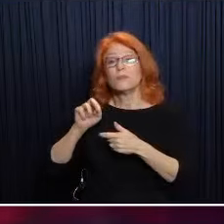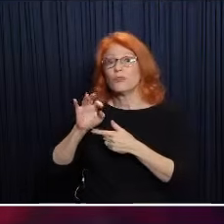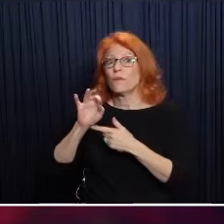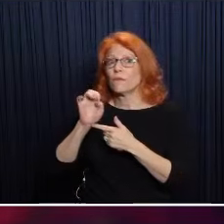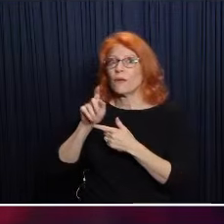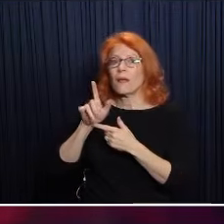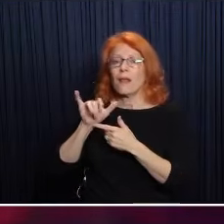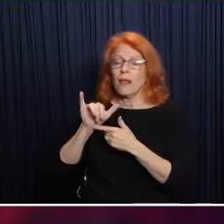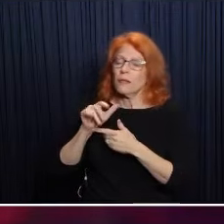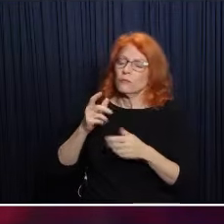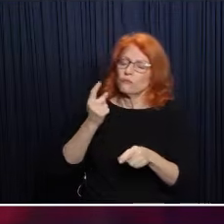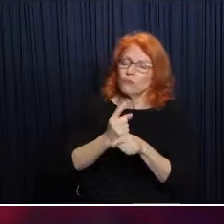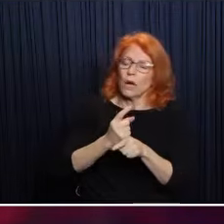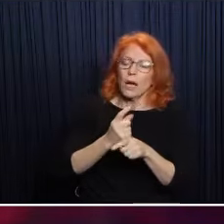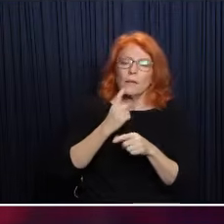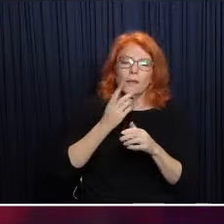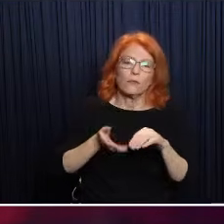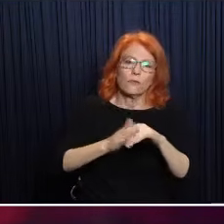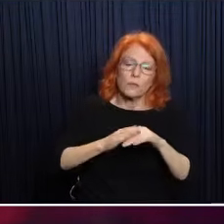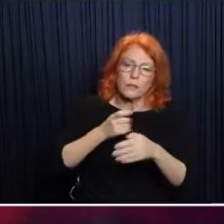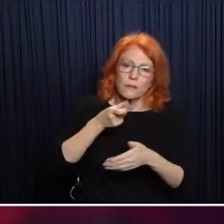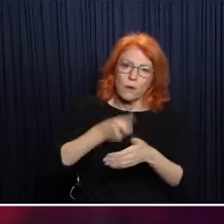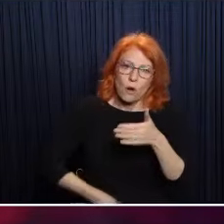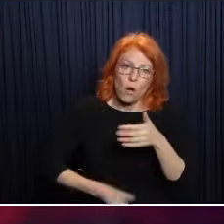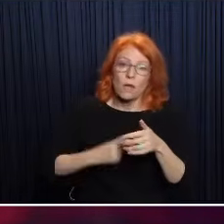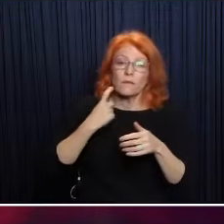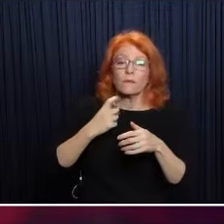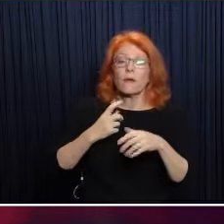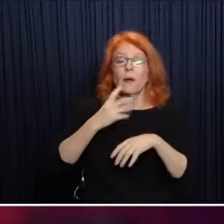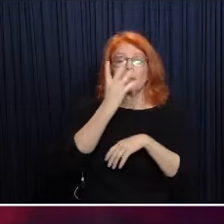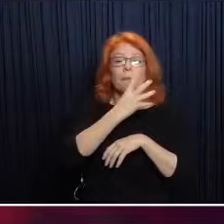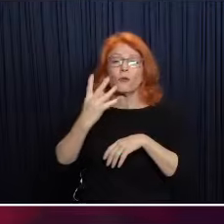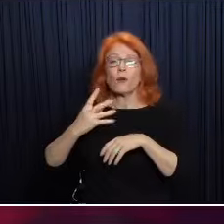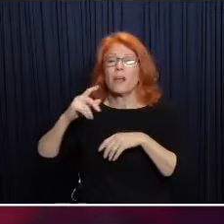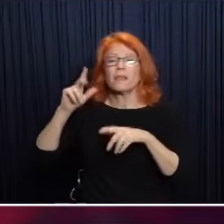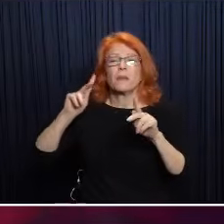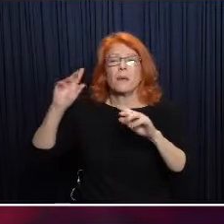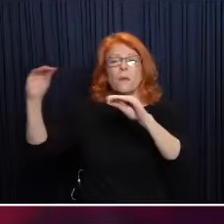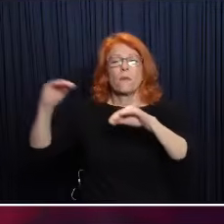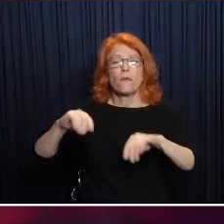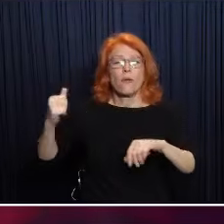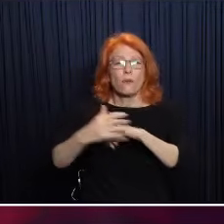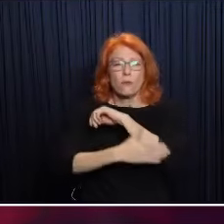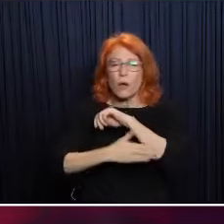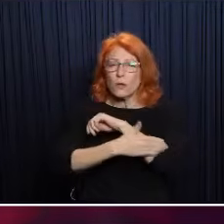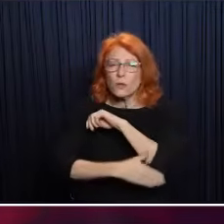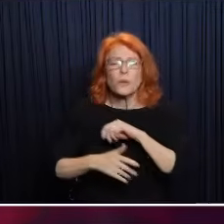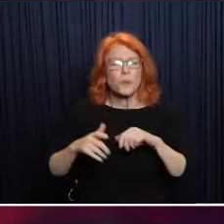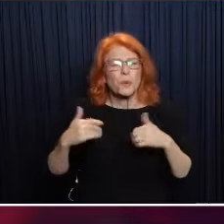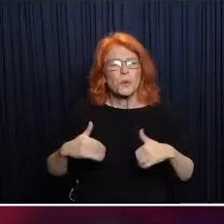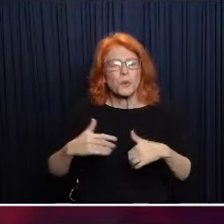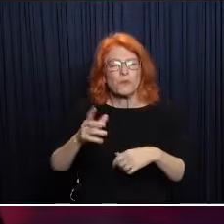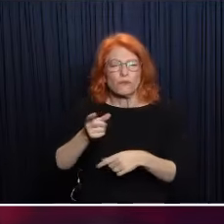INFLATION IS A BIG CHALLENGE. MR. FEELY IS CORRECT. THE PASSING OR THE INCREASE OF